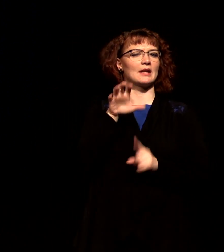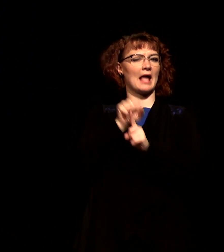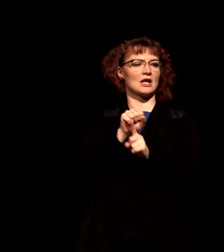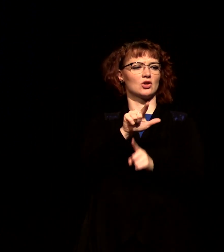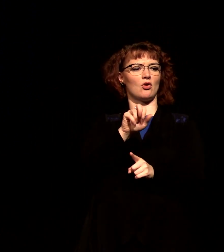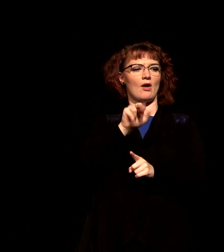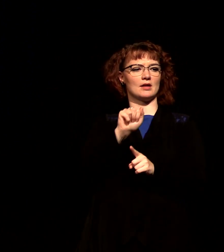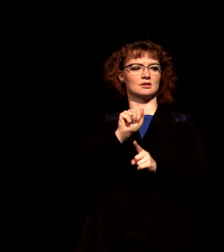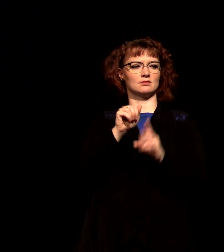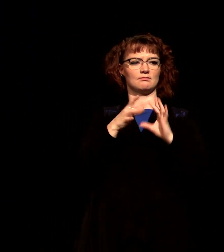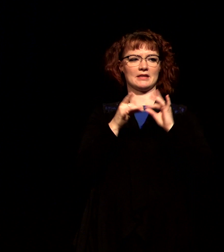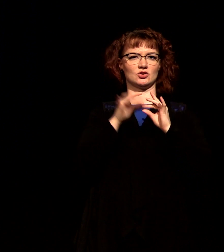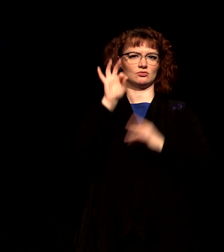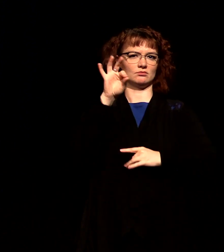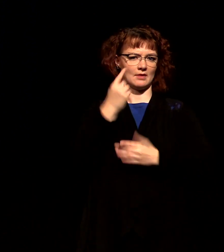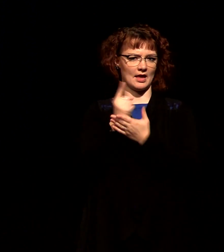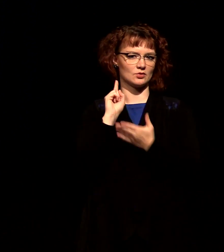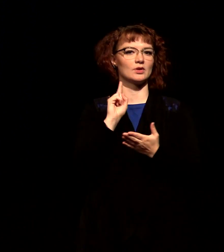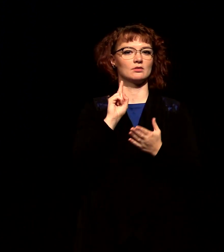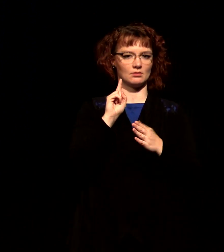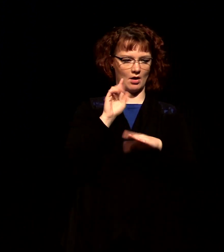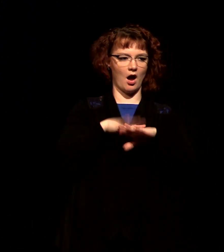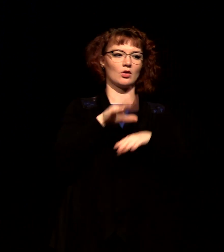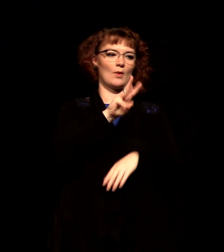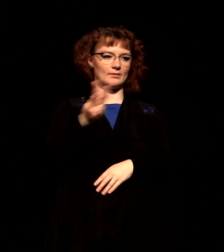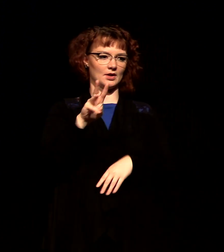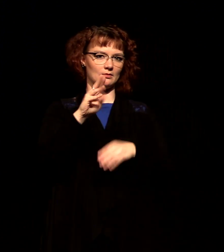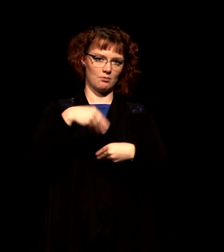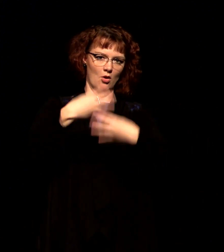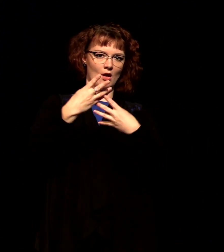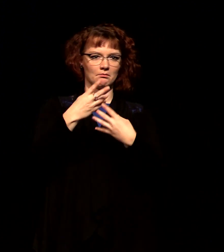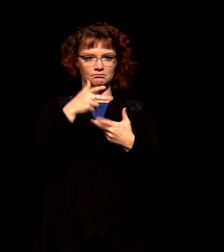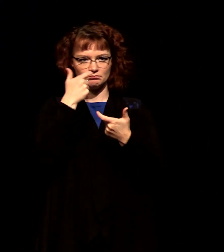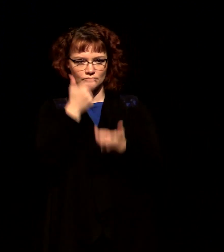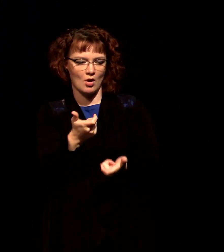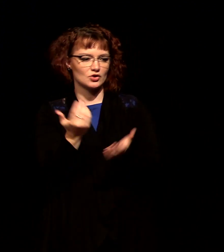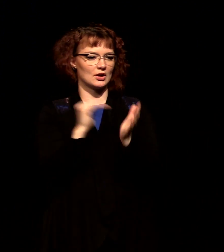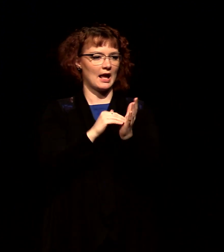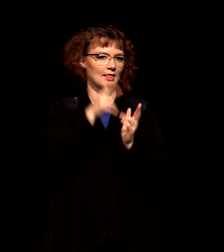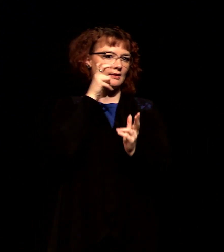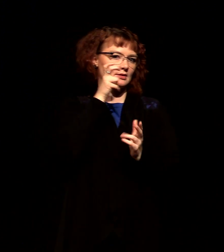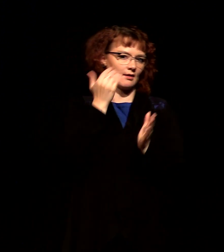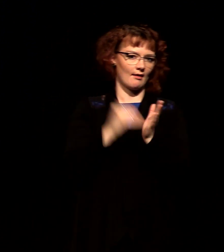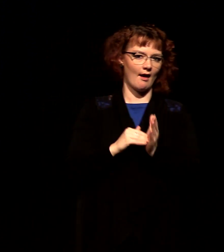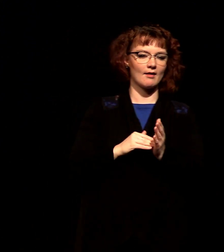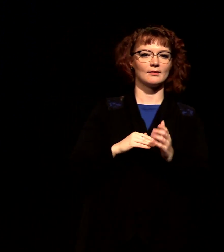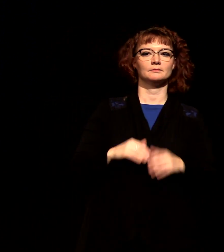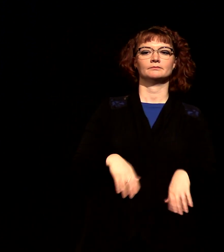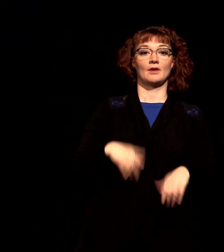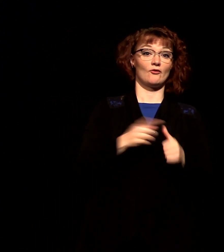lament, I would encourage you to go to our website, you can find it there and to listen to it for the first time or go back and